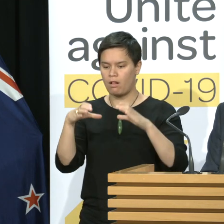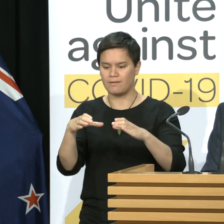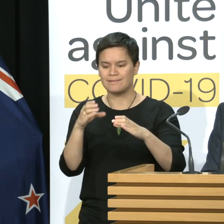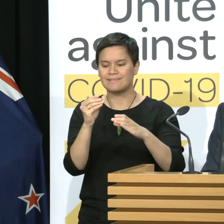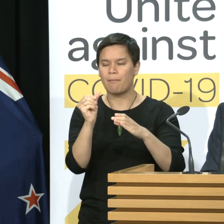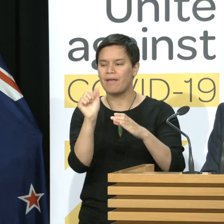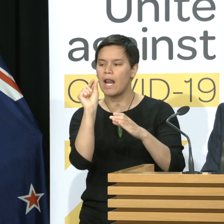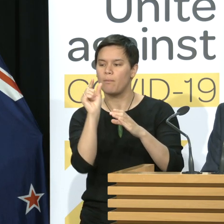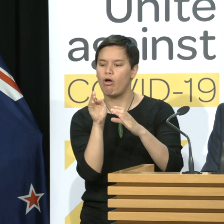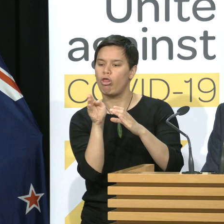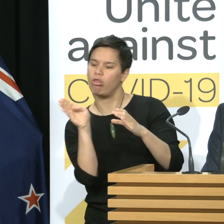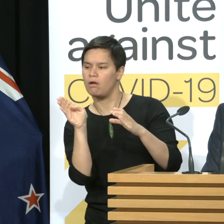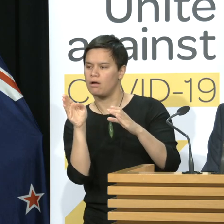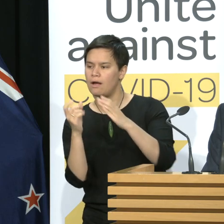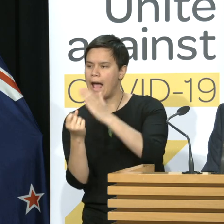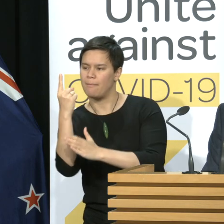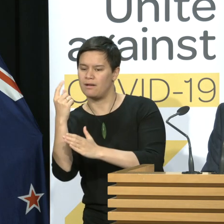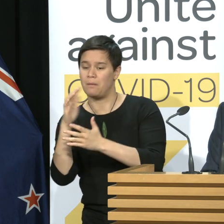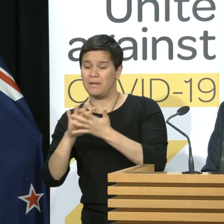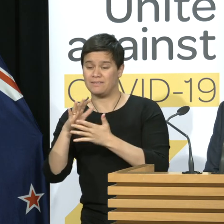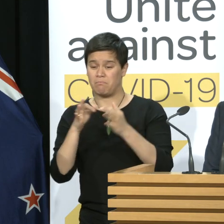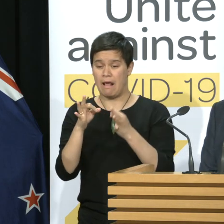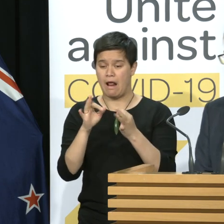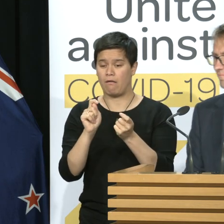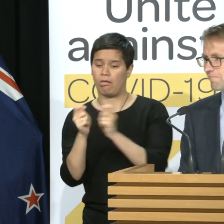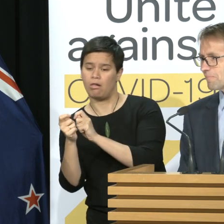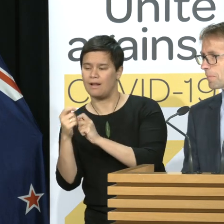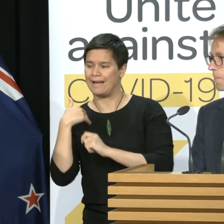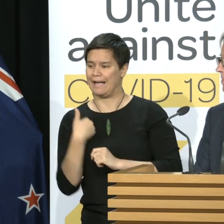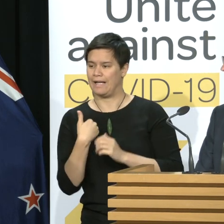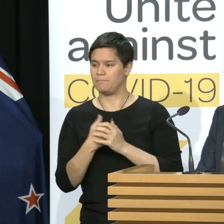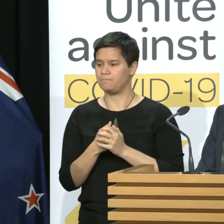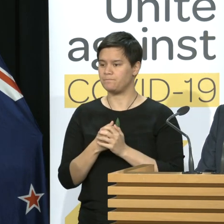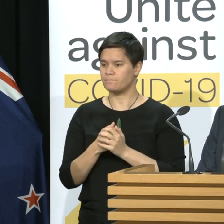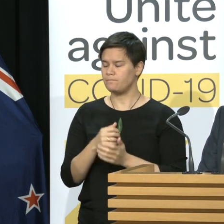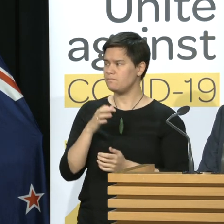So it's a bit of a wait and see. Well, I think everything to do with COVID-19-- when we're not dealing with cases--